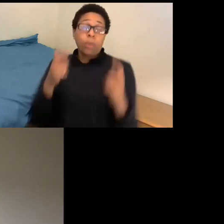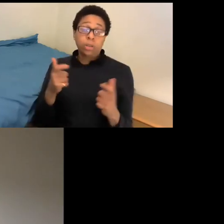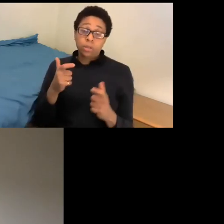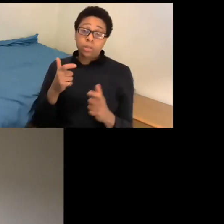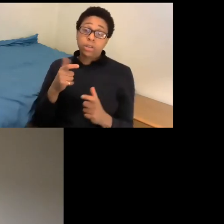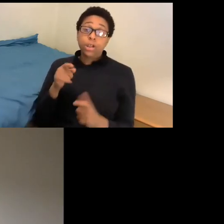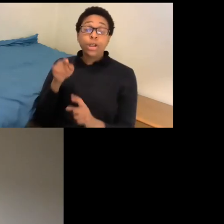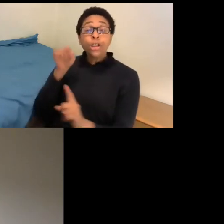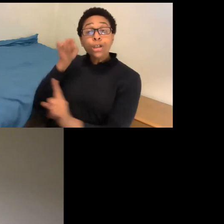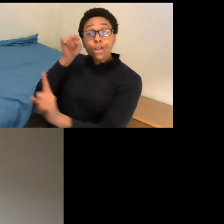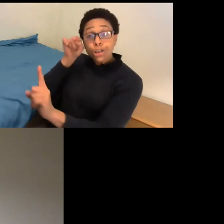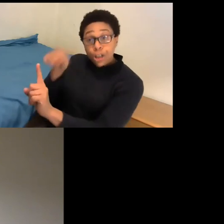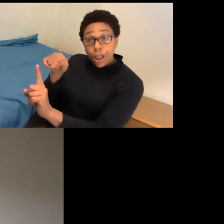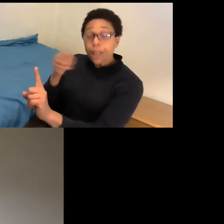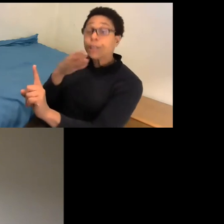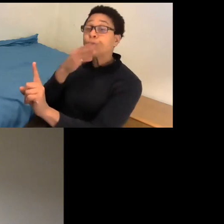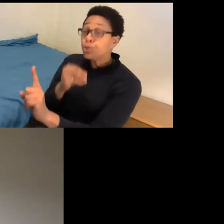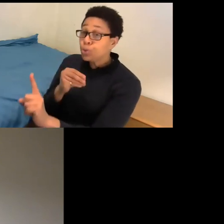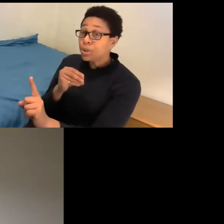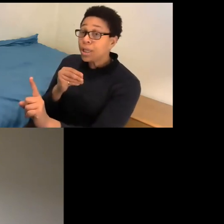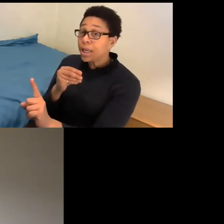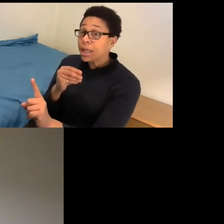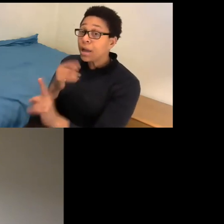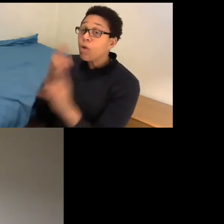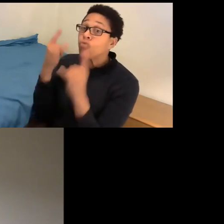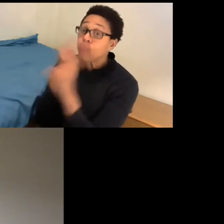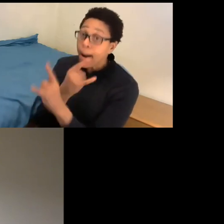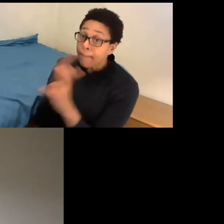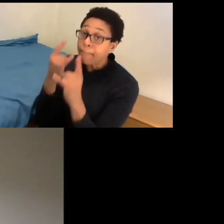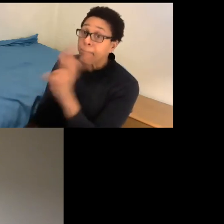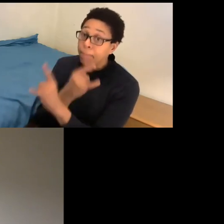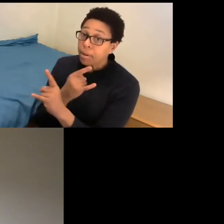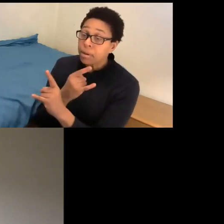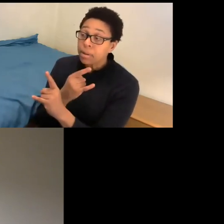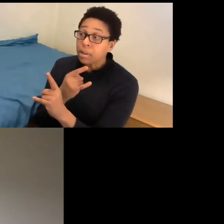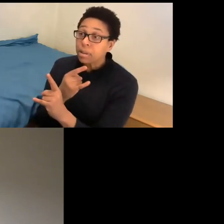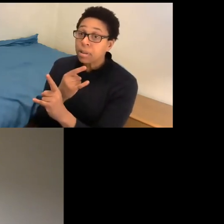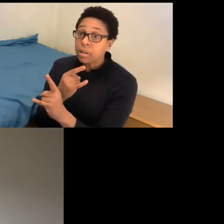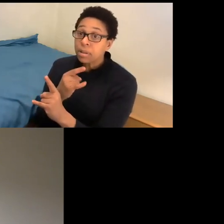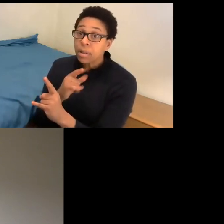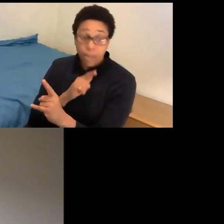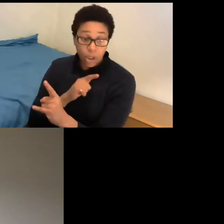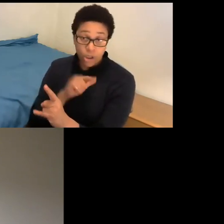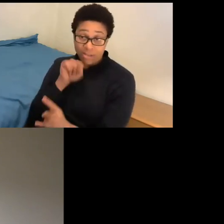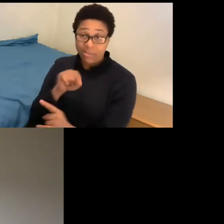something that many Muslims in the West have connected with so much, you know, especially if they come from more observant